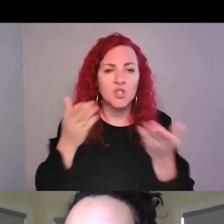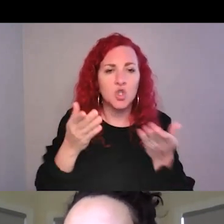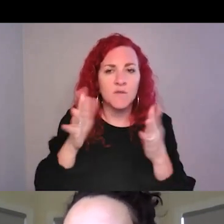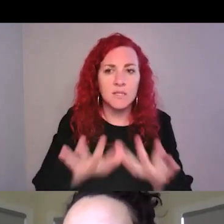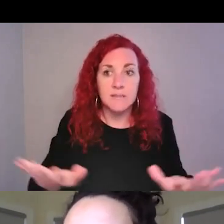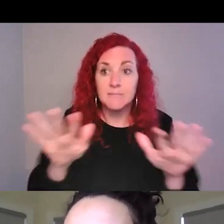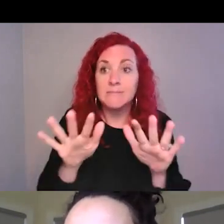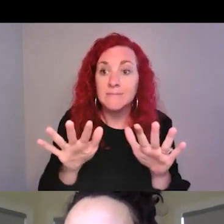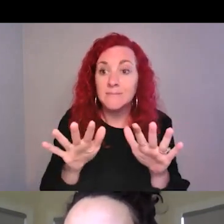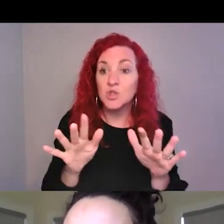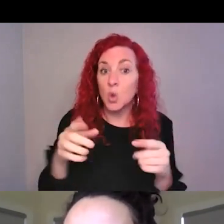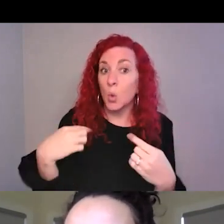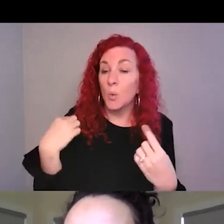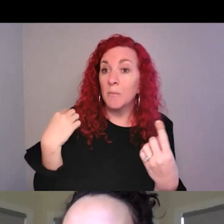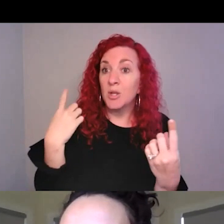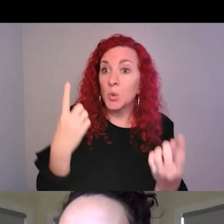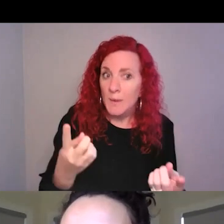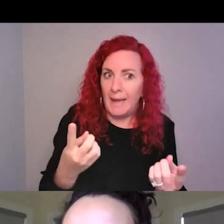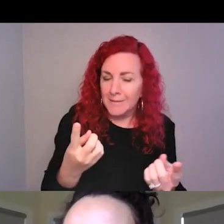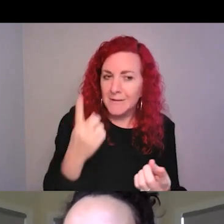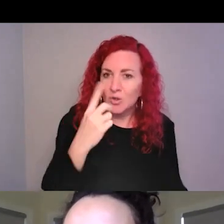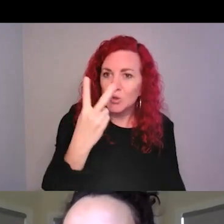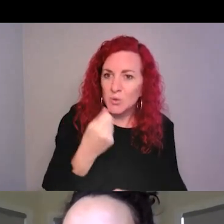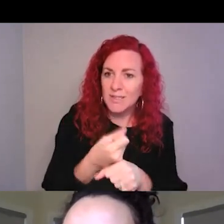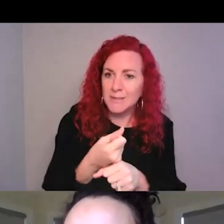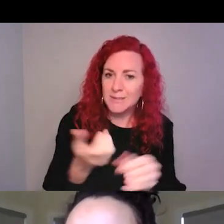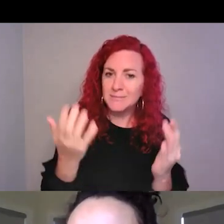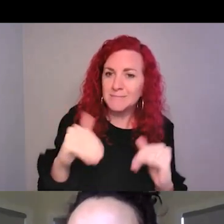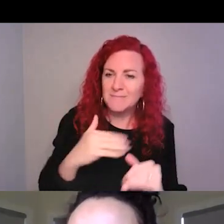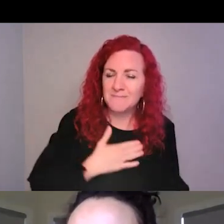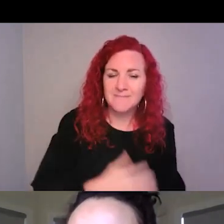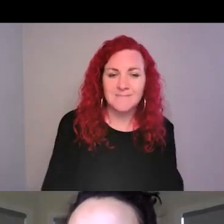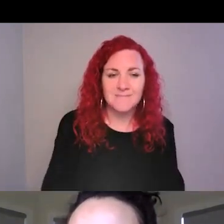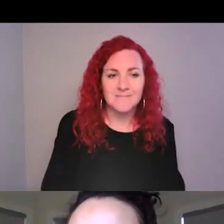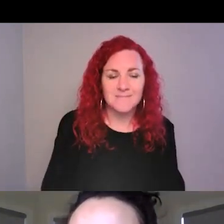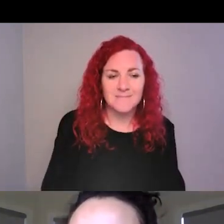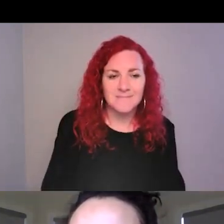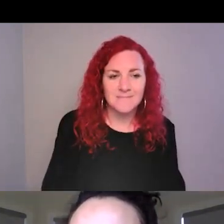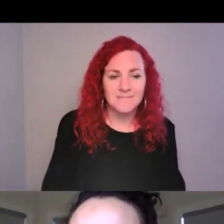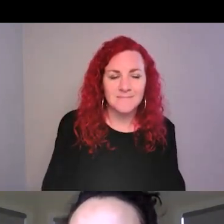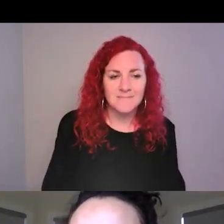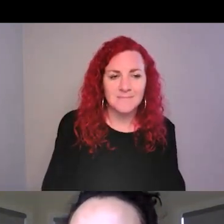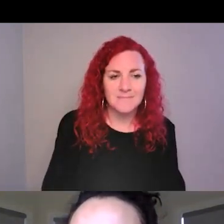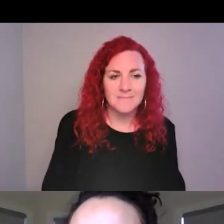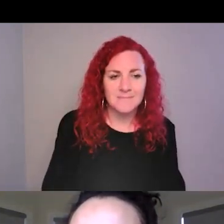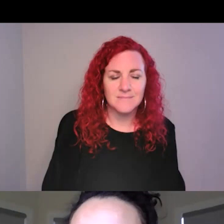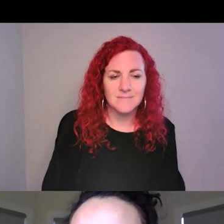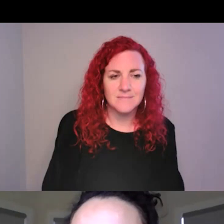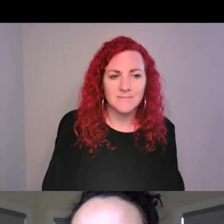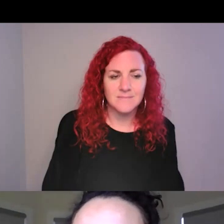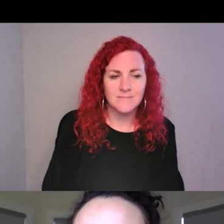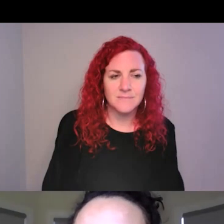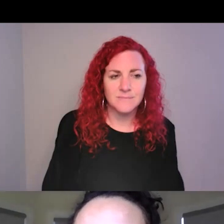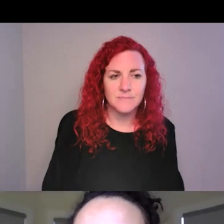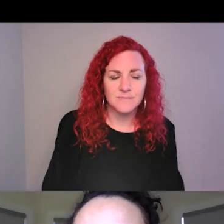THAT IS WHAT WE HAVE BEEN DOING FOR THE PAST TWO YEARS.